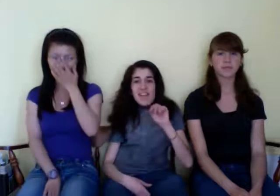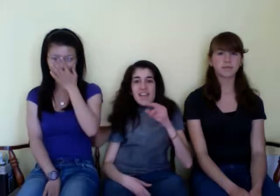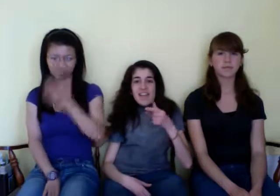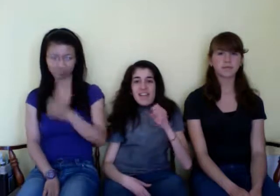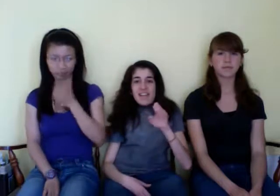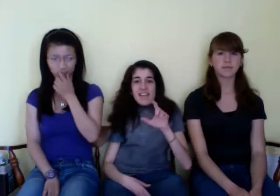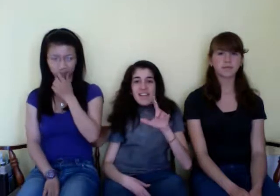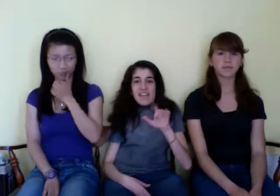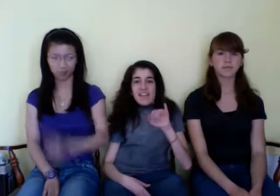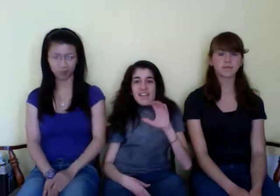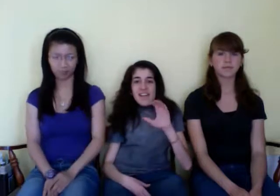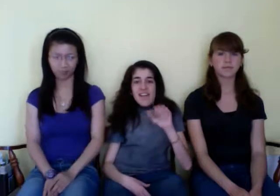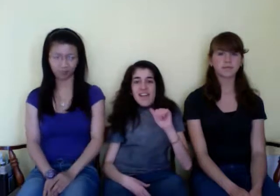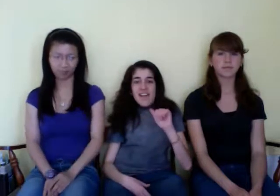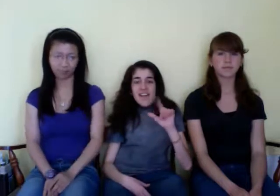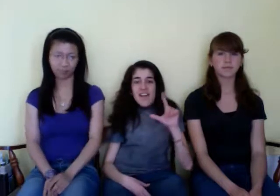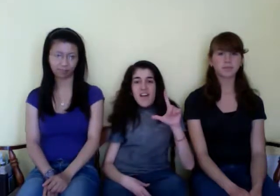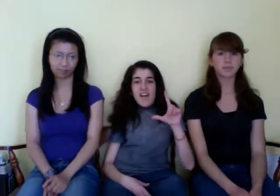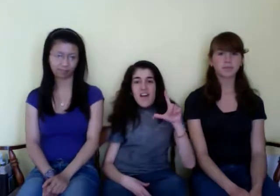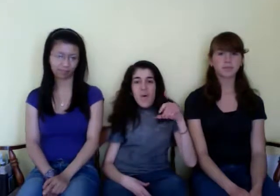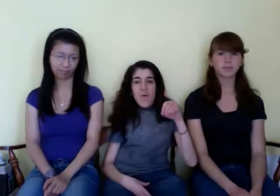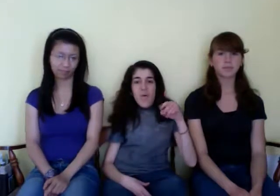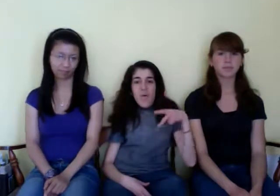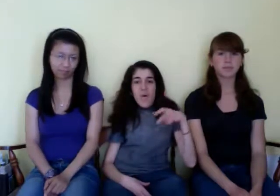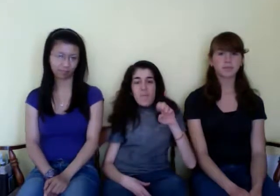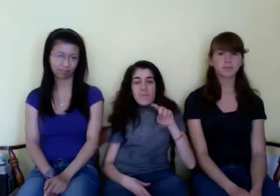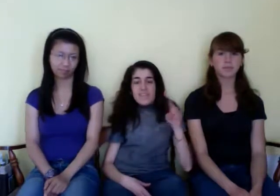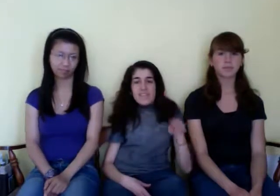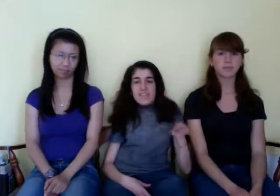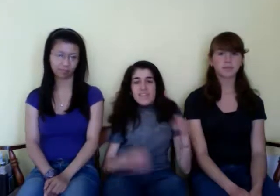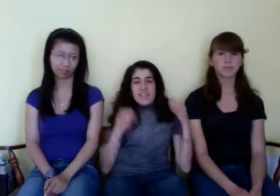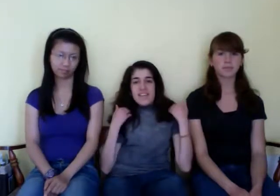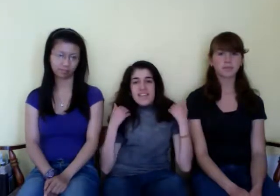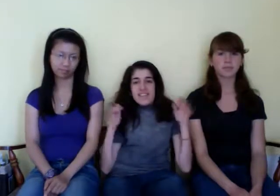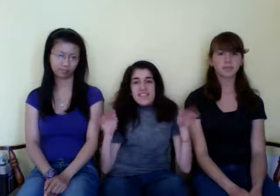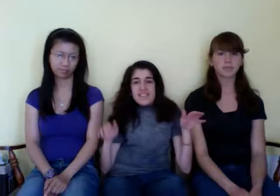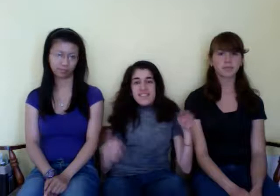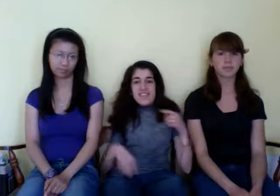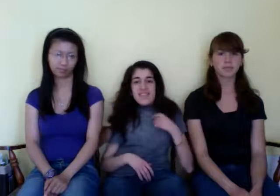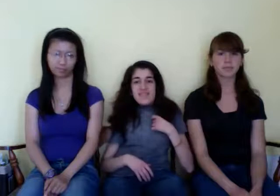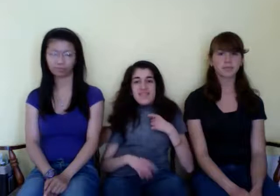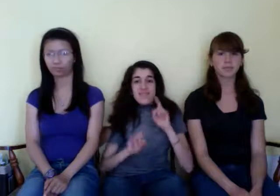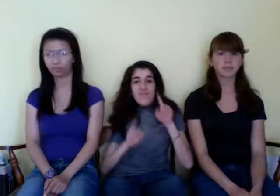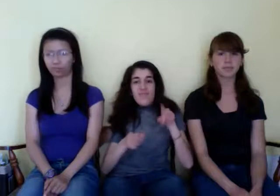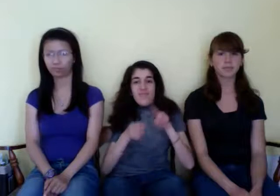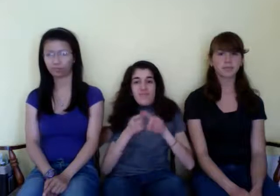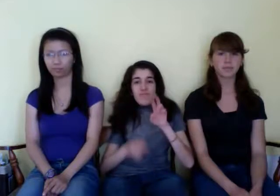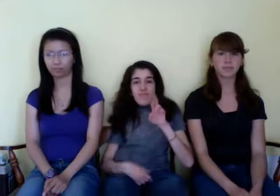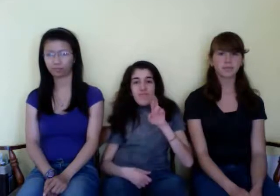Hello! My name is Angelica Lopez. I go to RIT, Rochester Institute of Technology, 0:00:44.790,0:00:25.054 and my hobby is that I like to watch movies.